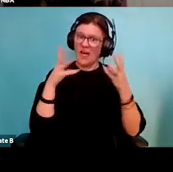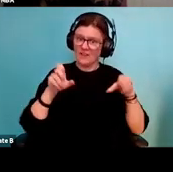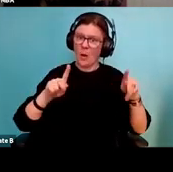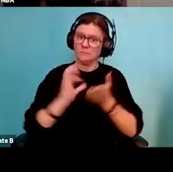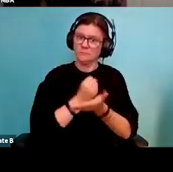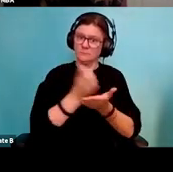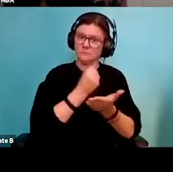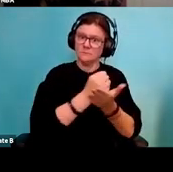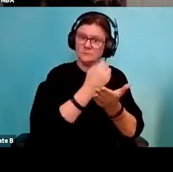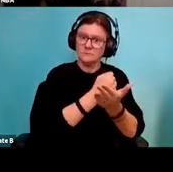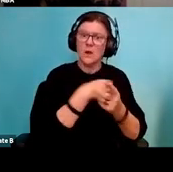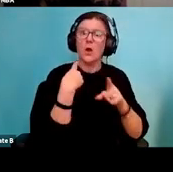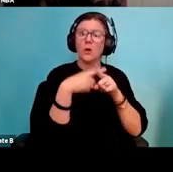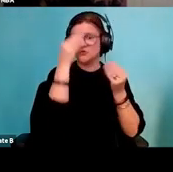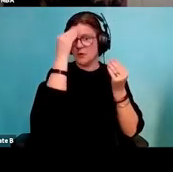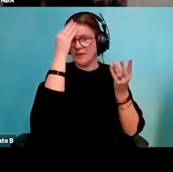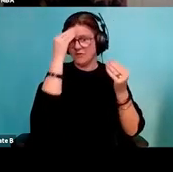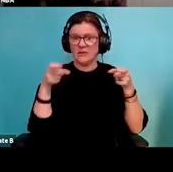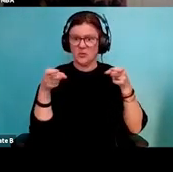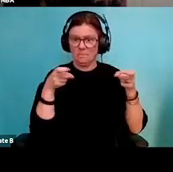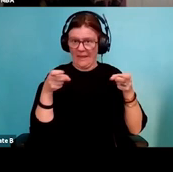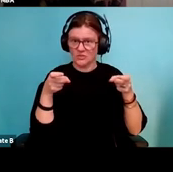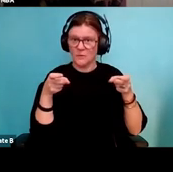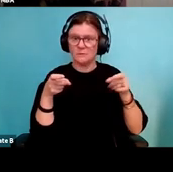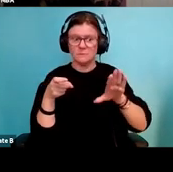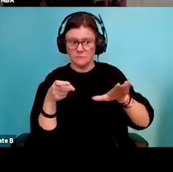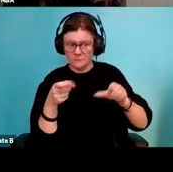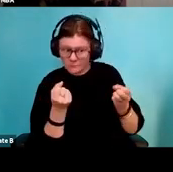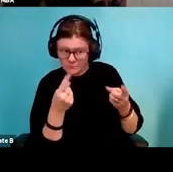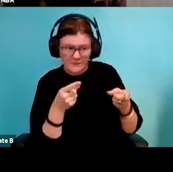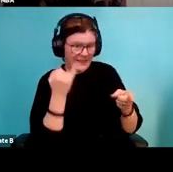look at information management, teaching people to understand what they do not know, and then